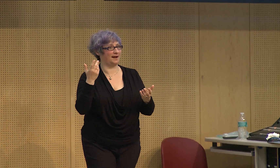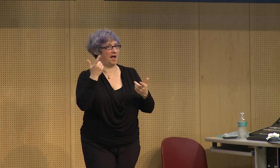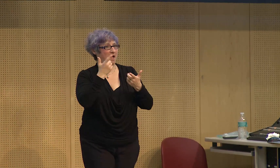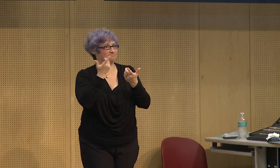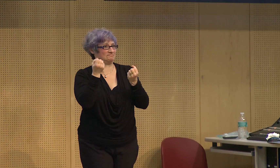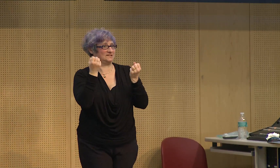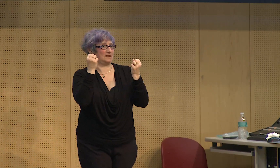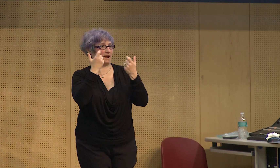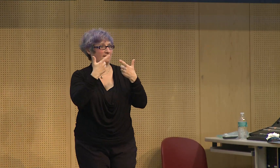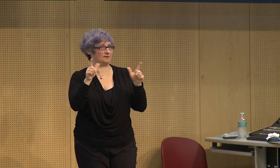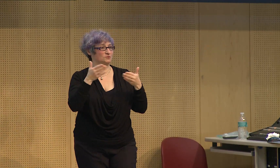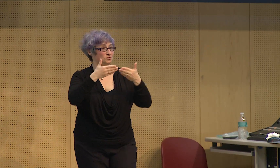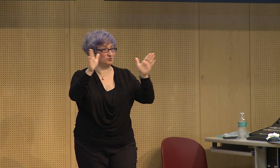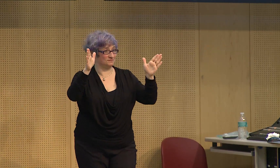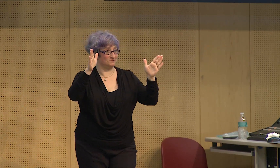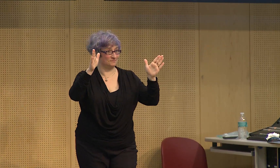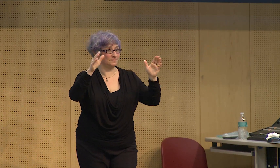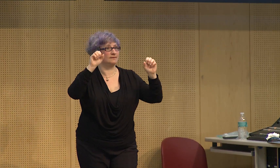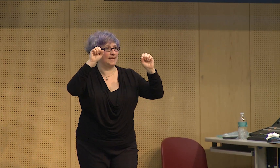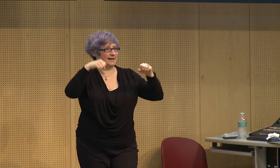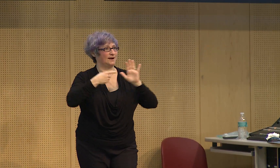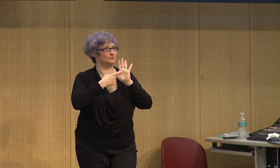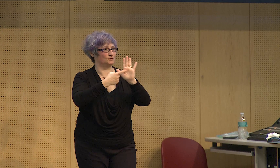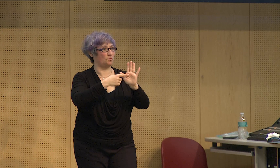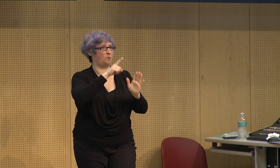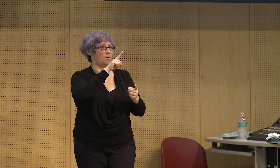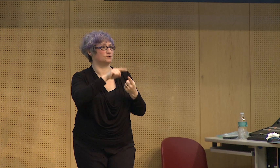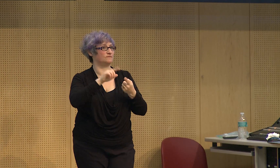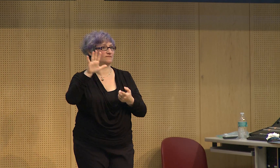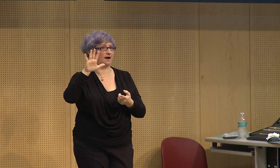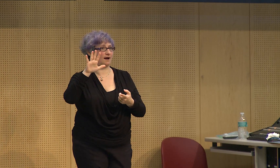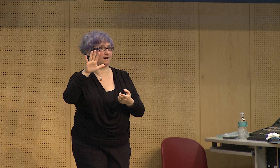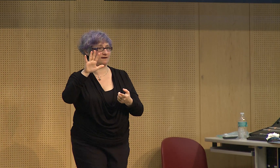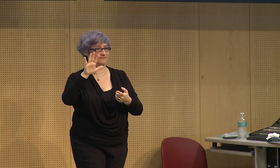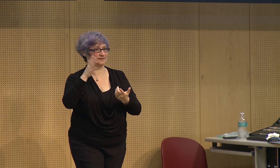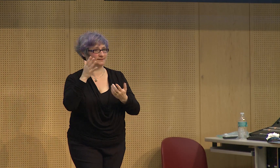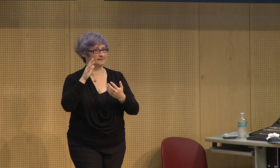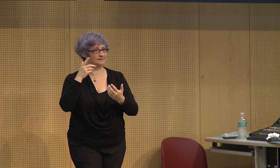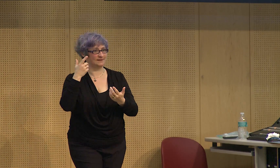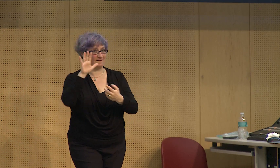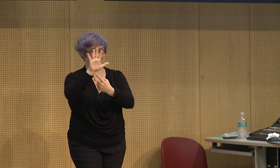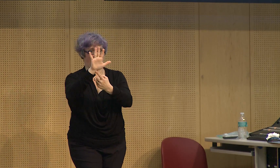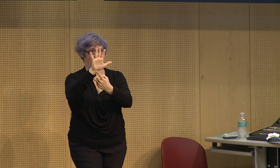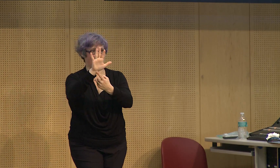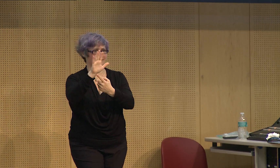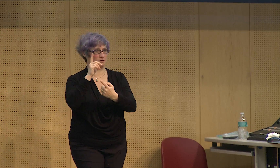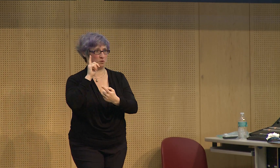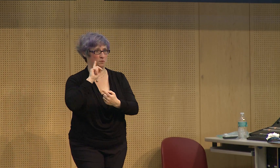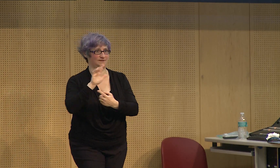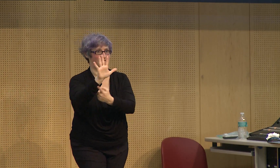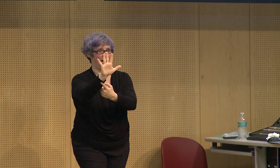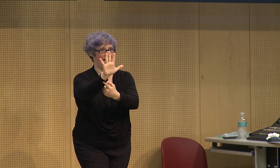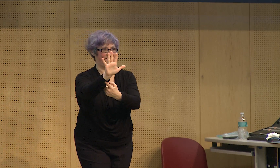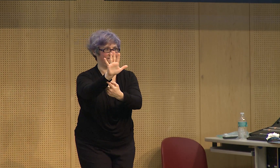and the correlation for the quantity of 11 to the label eleven much quicker than they do in America.